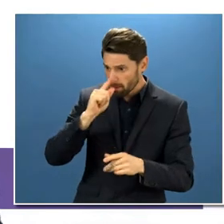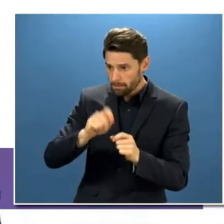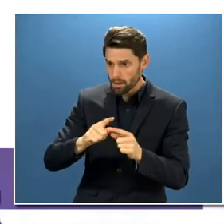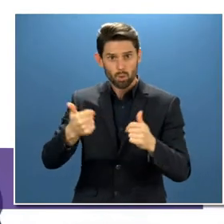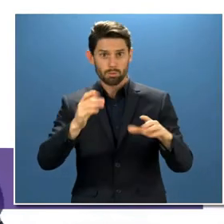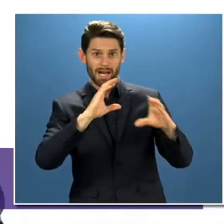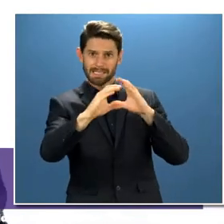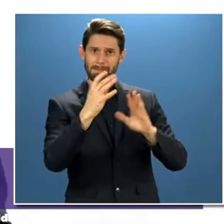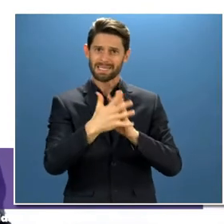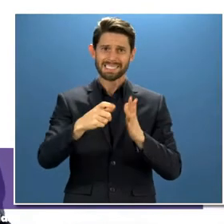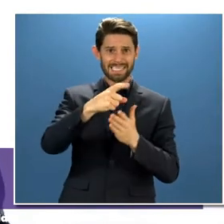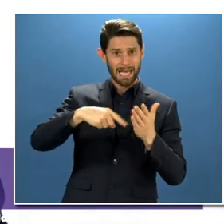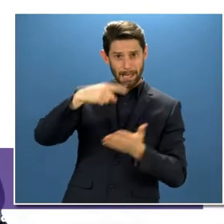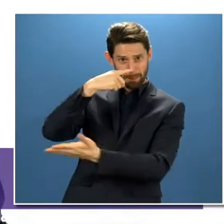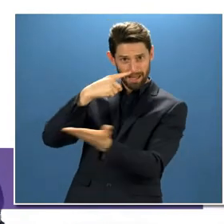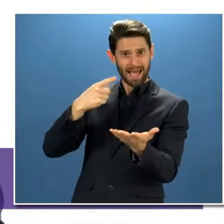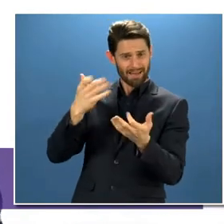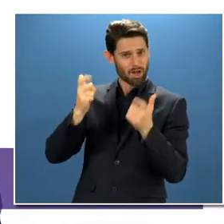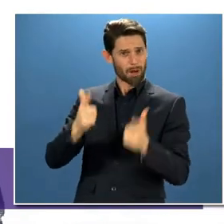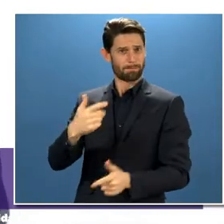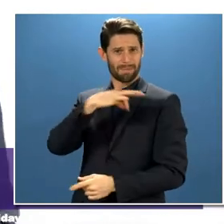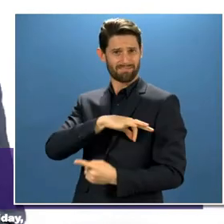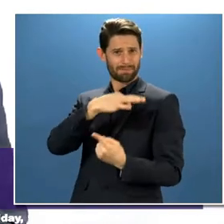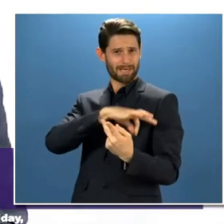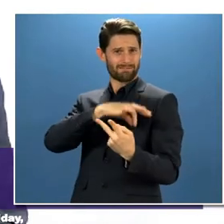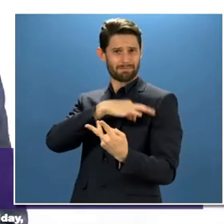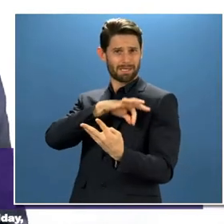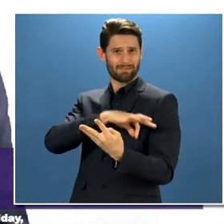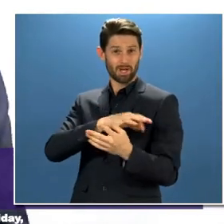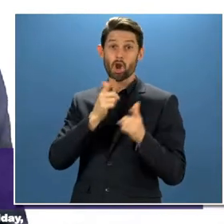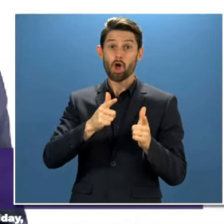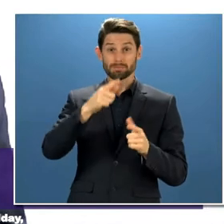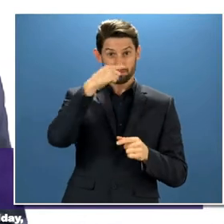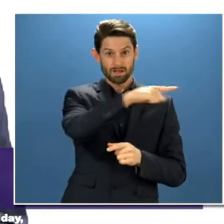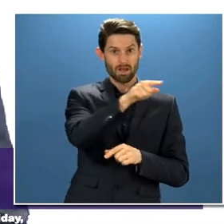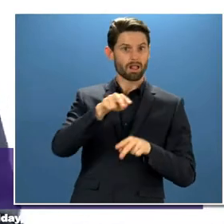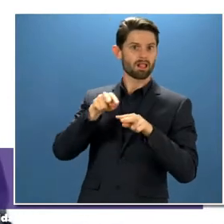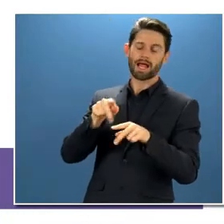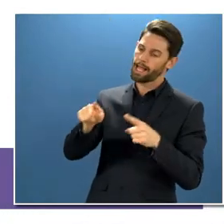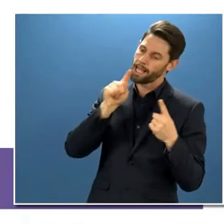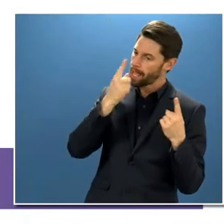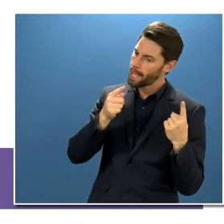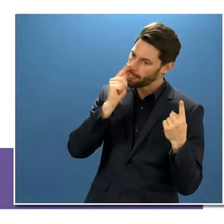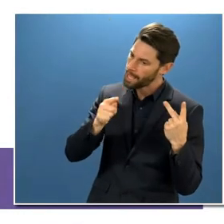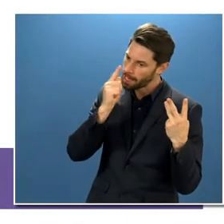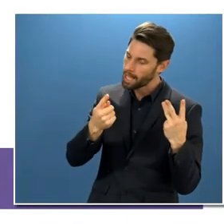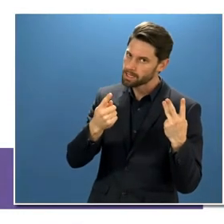So when we talk about disability, too often we look at the things that they cannot do rather than the things they can.